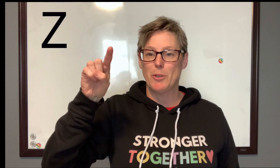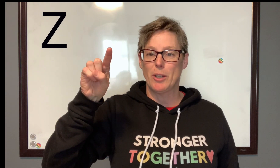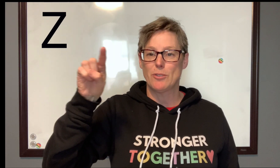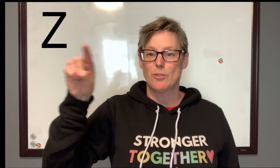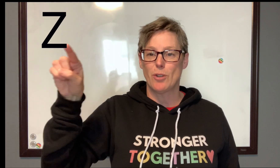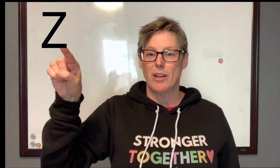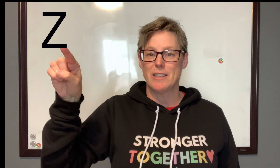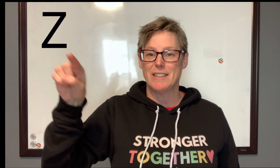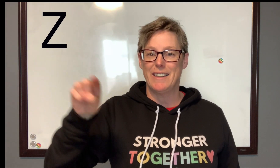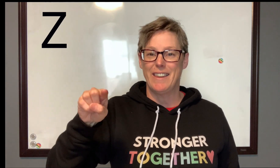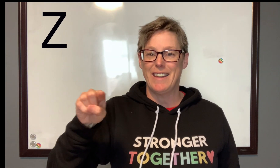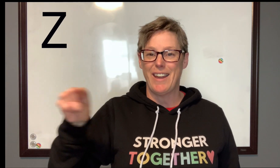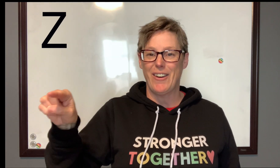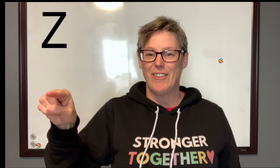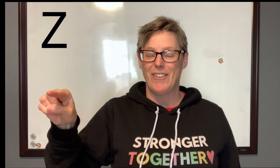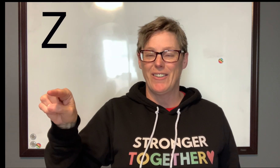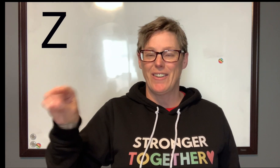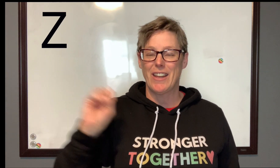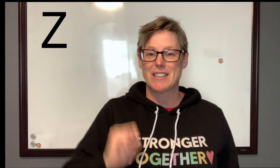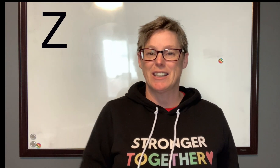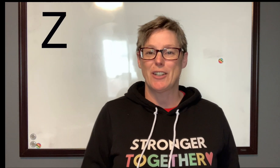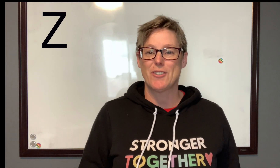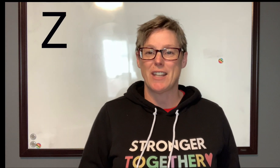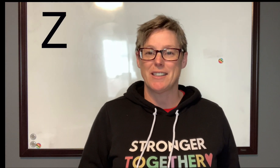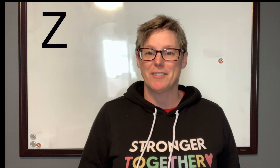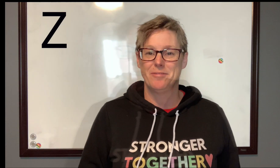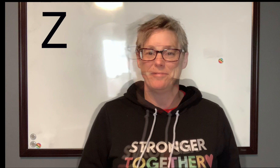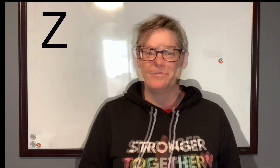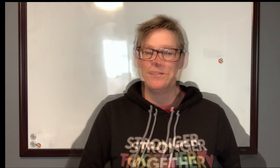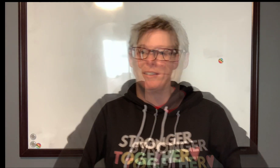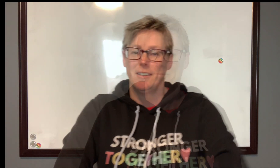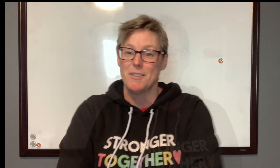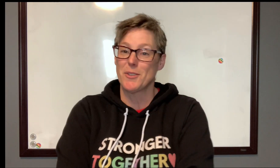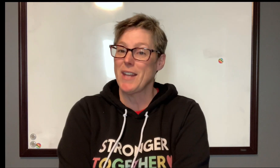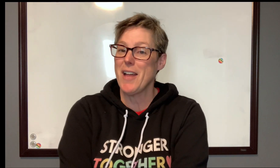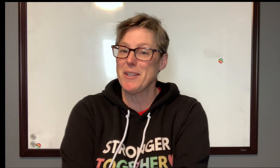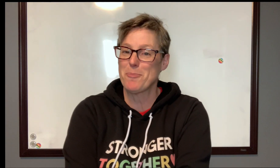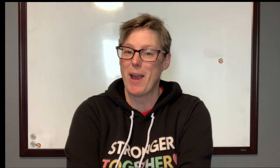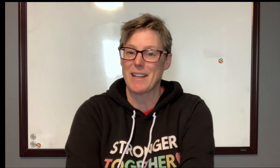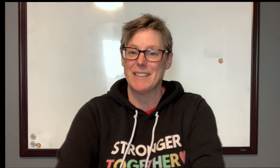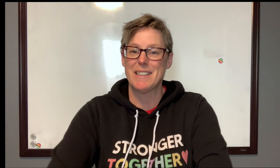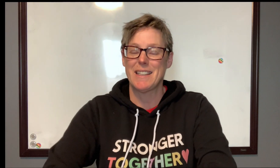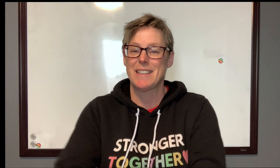going to draw it in the air that's the letter z so now let's